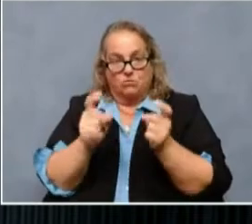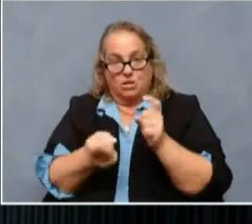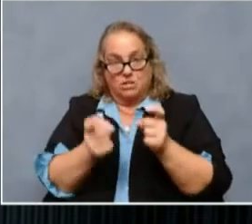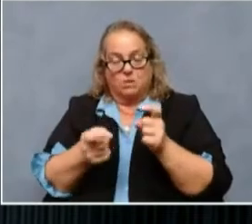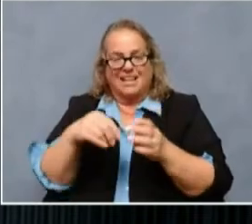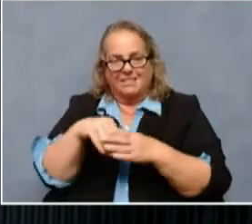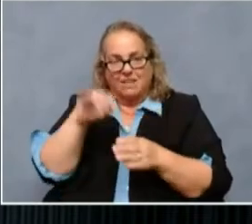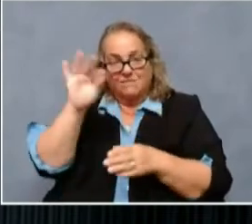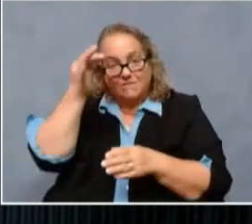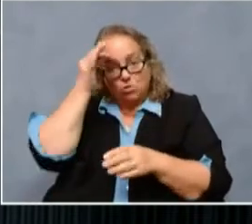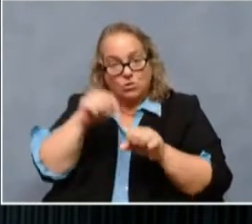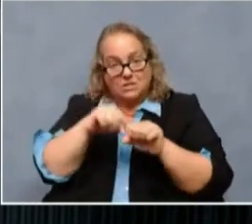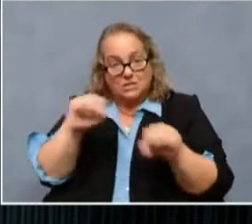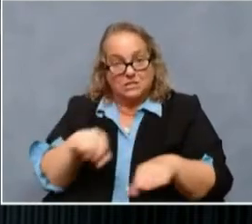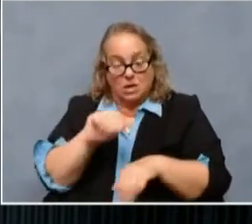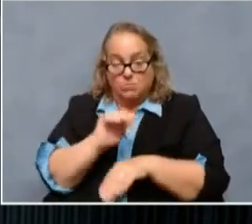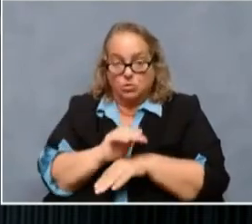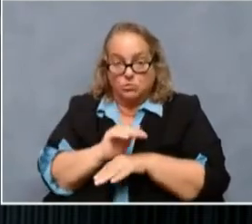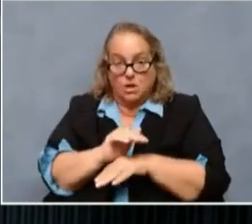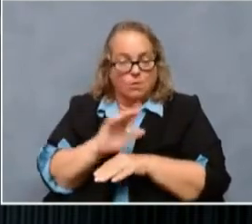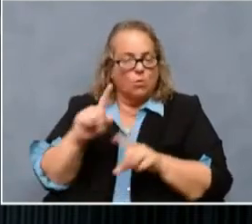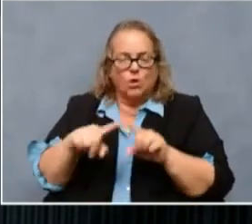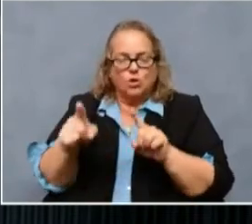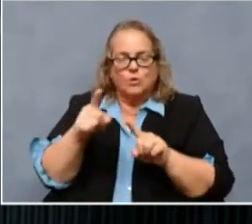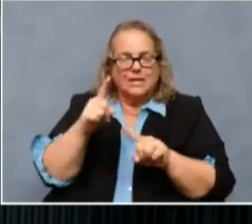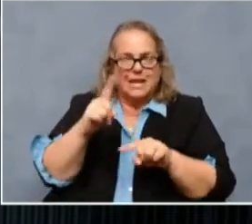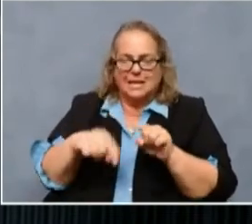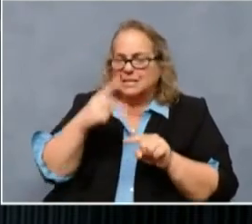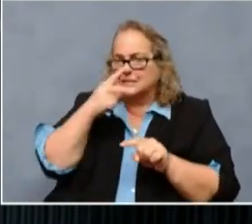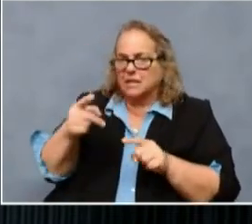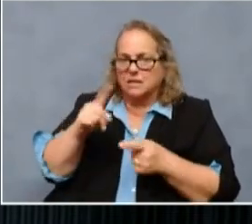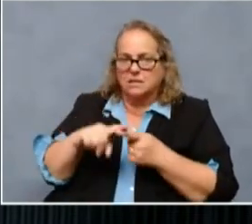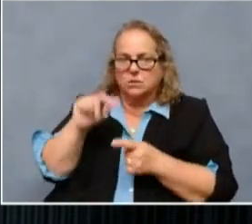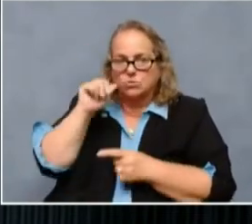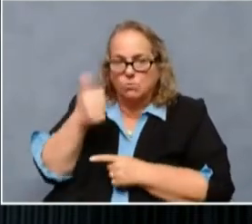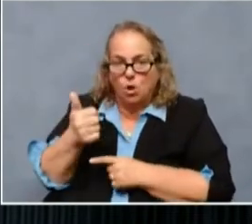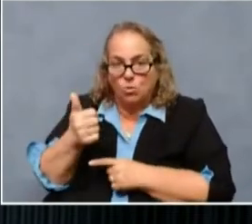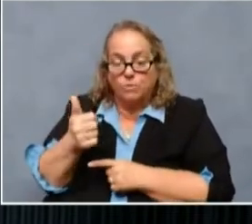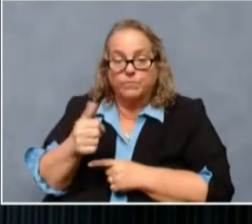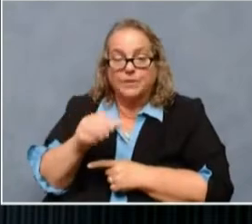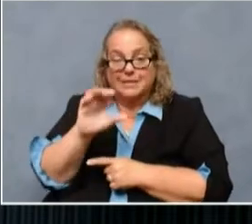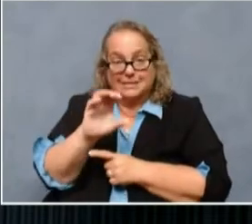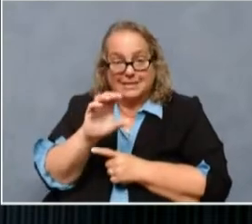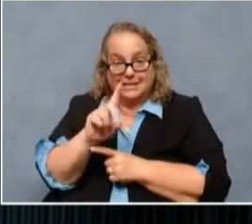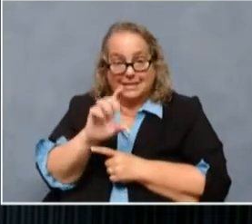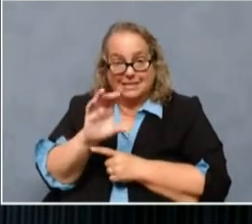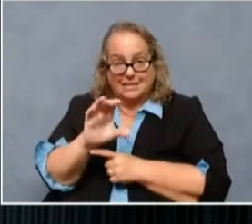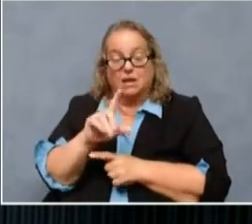but won't be visible until tomorrow. So the CDC has confirmed in their system.